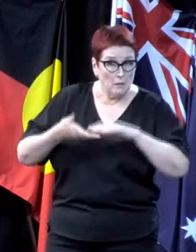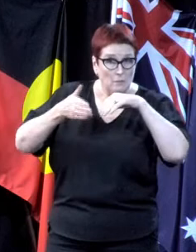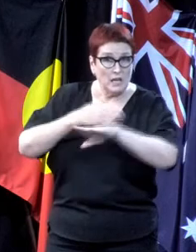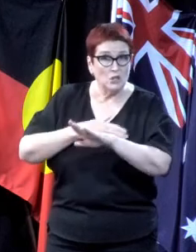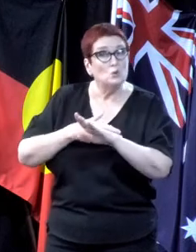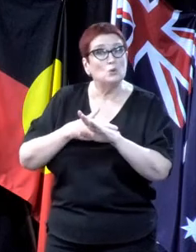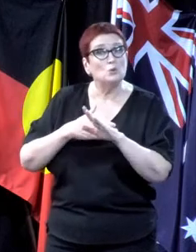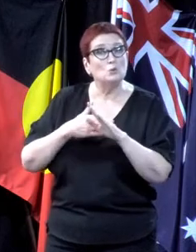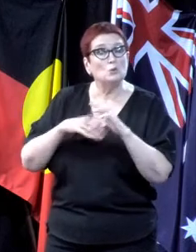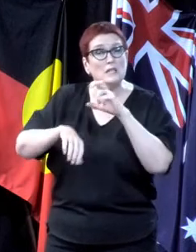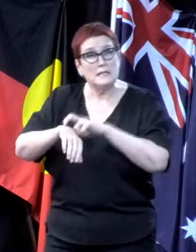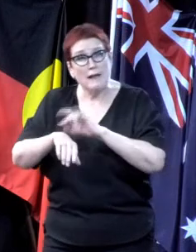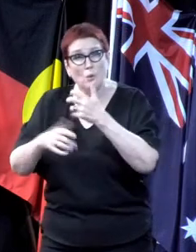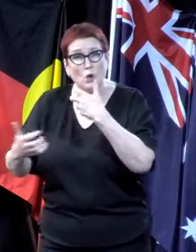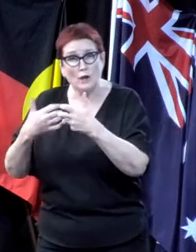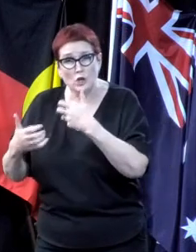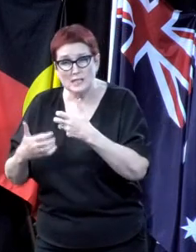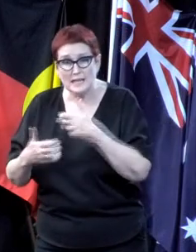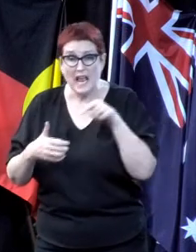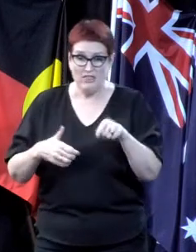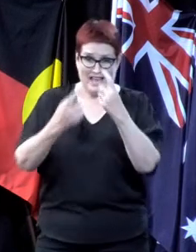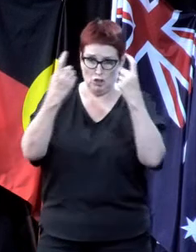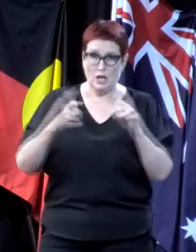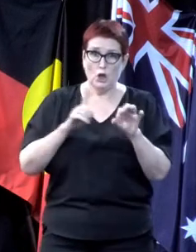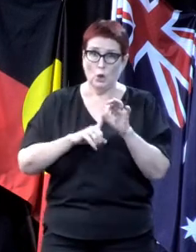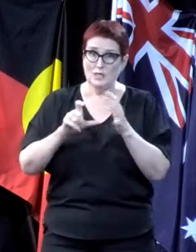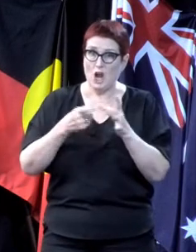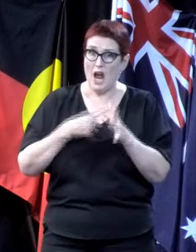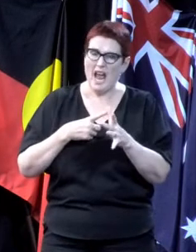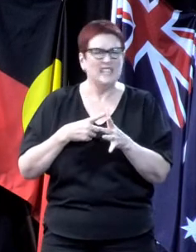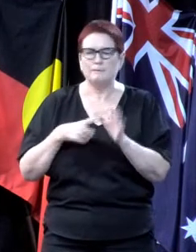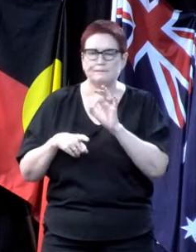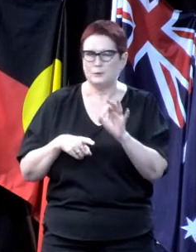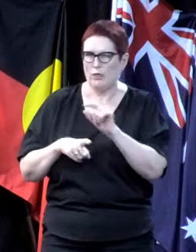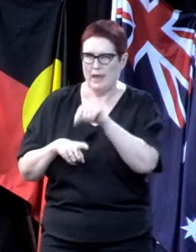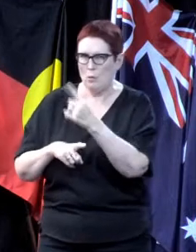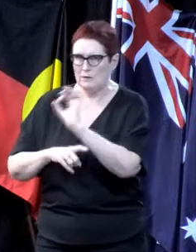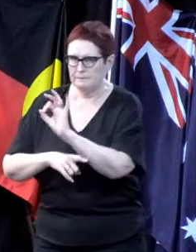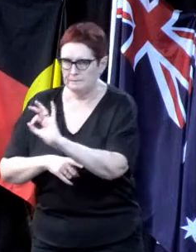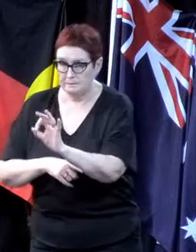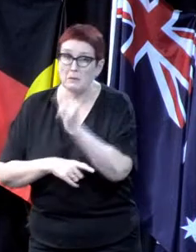Not that one in particular. However, it could, and it's a rigorous event.